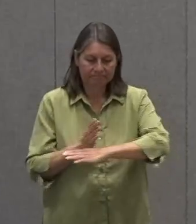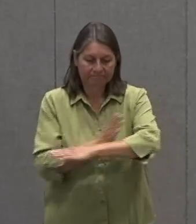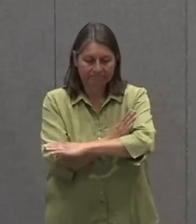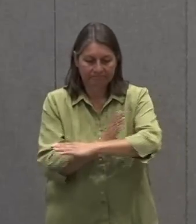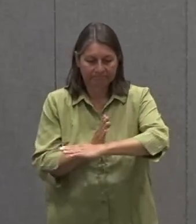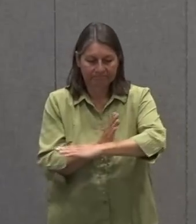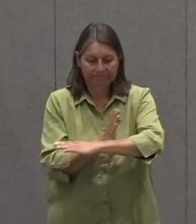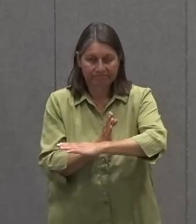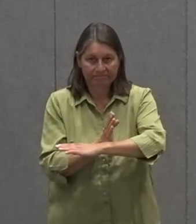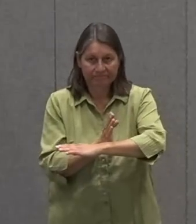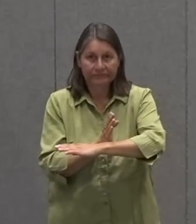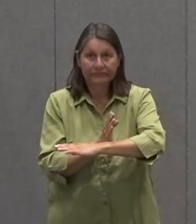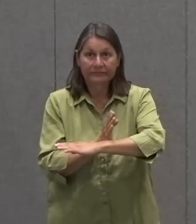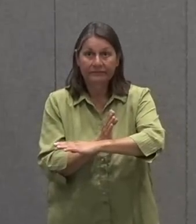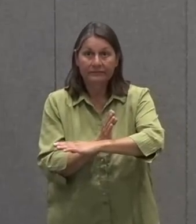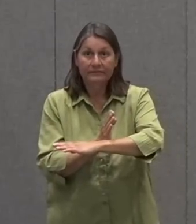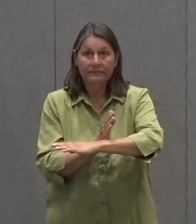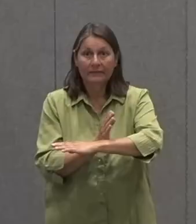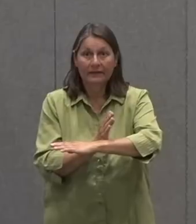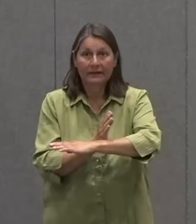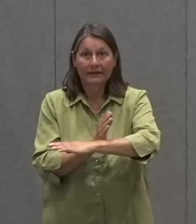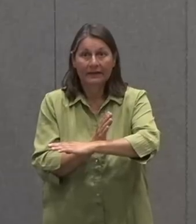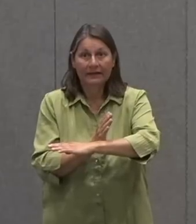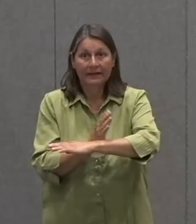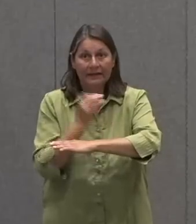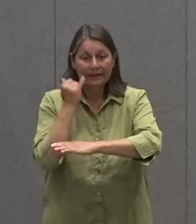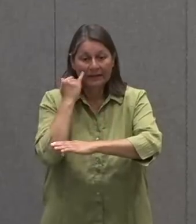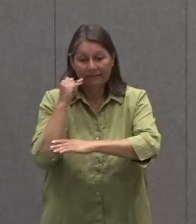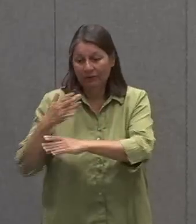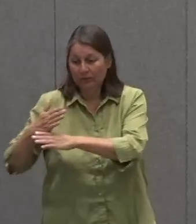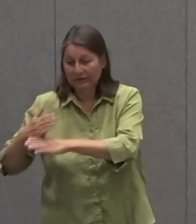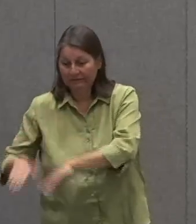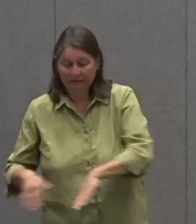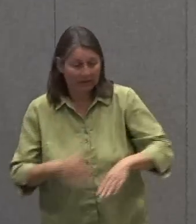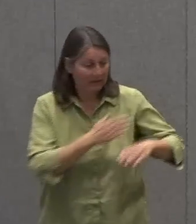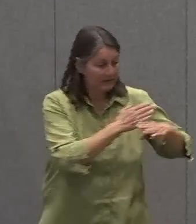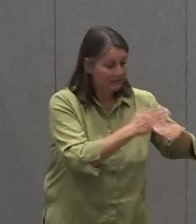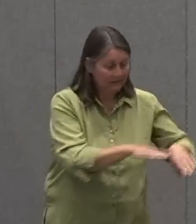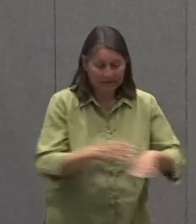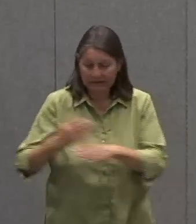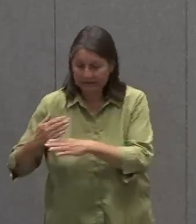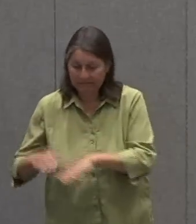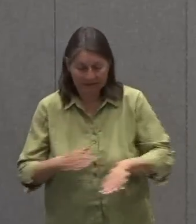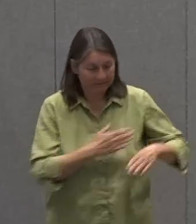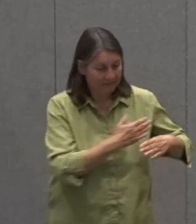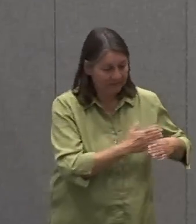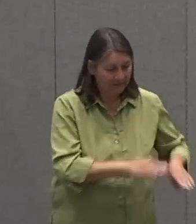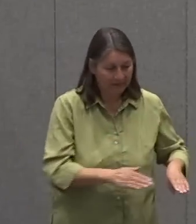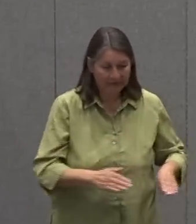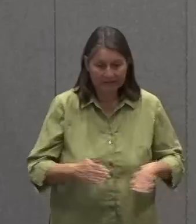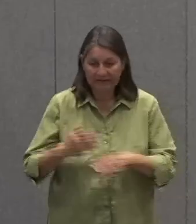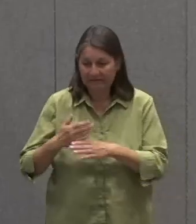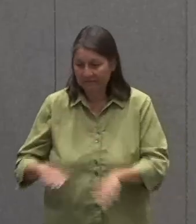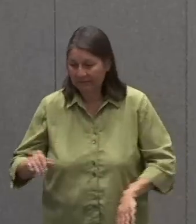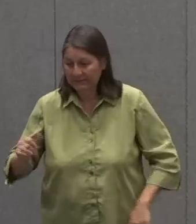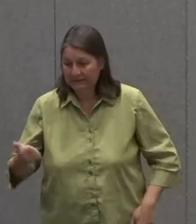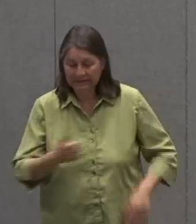Now if I keep dividing it by tenths, I'm gonna know I'm gonna be close to that first one,